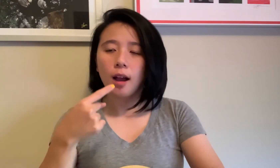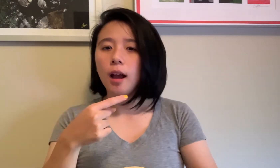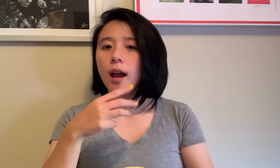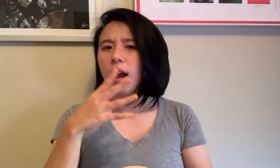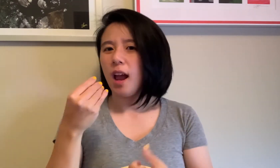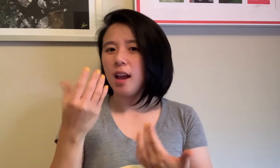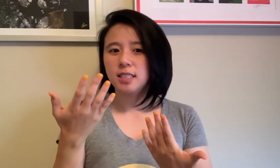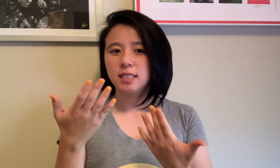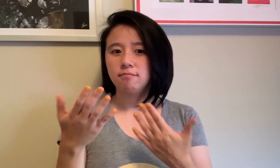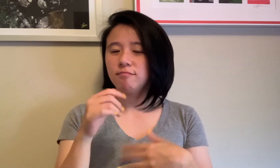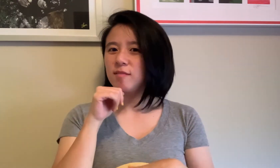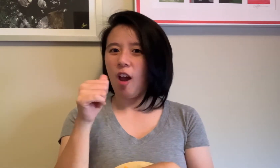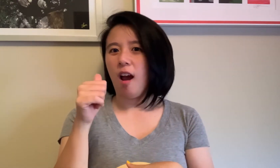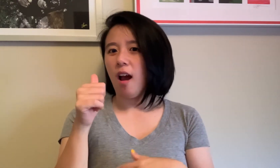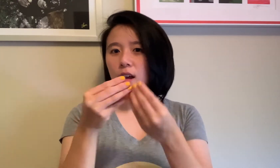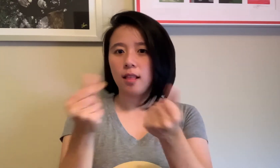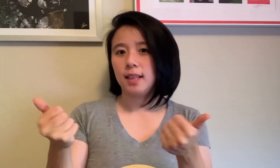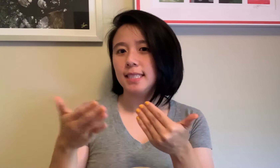and last longer, keeping the same quality.